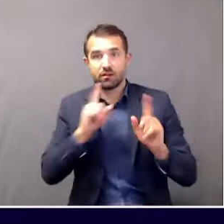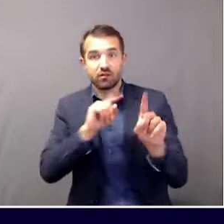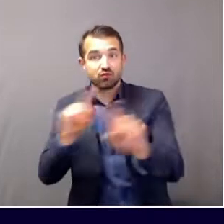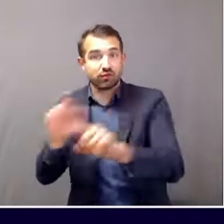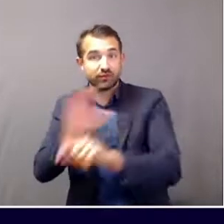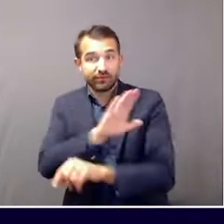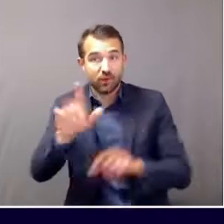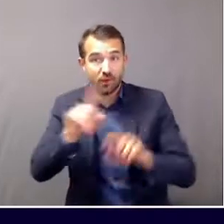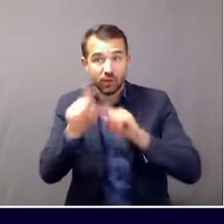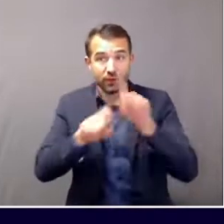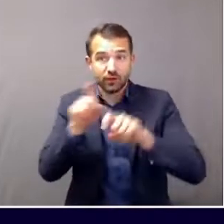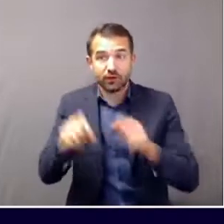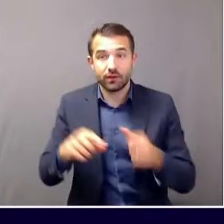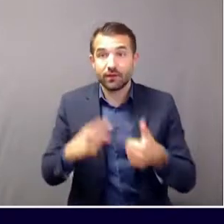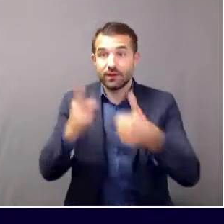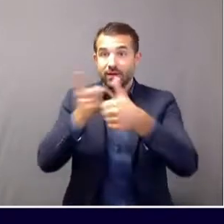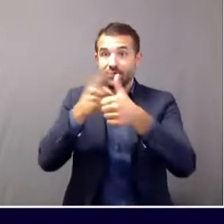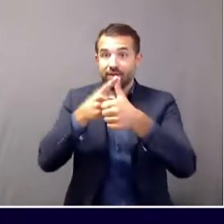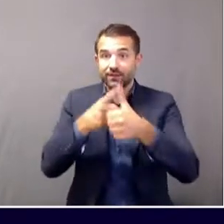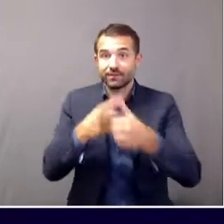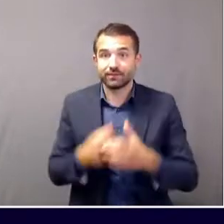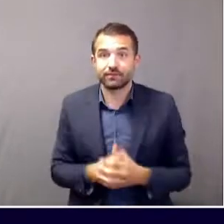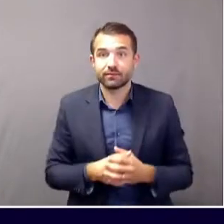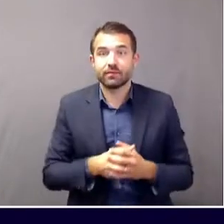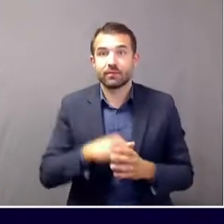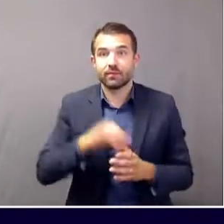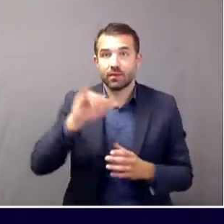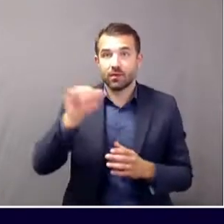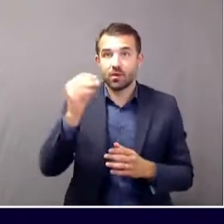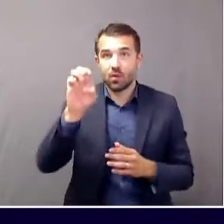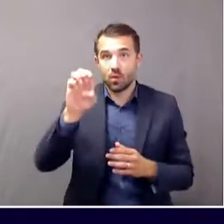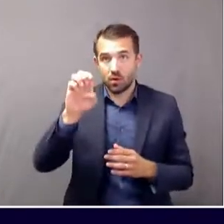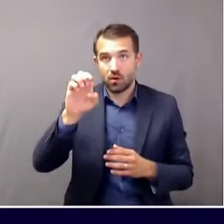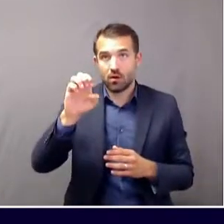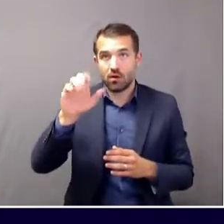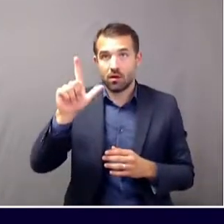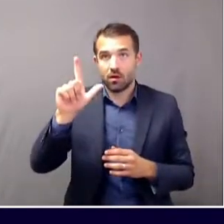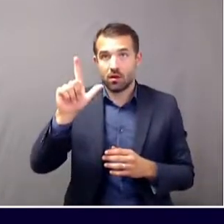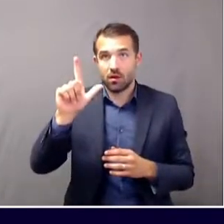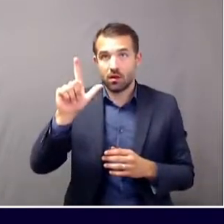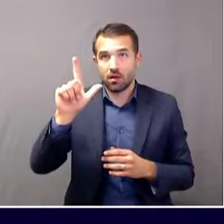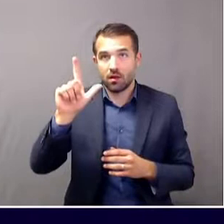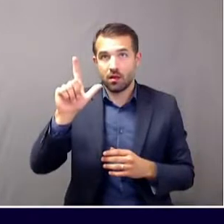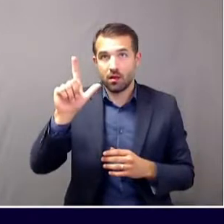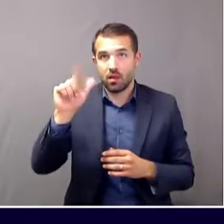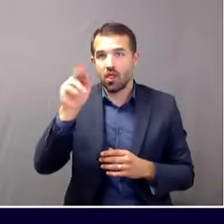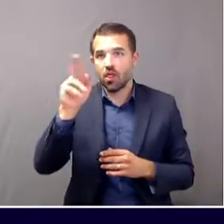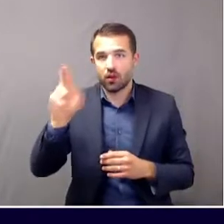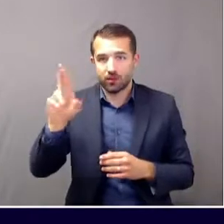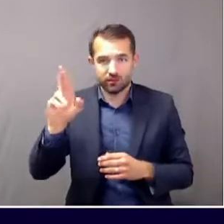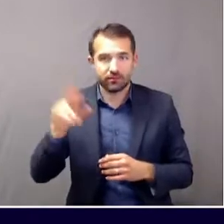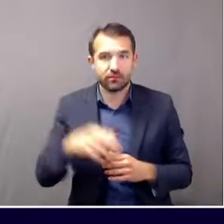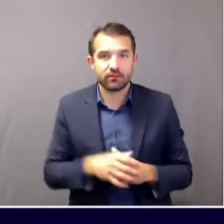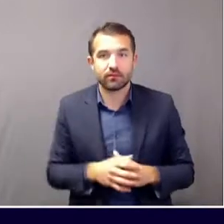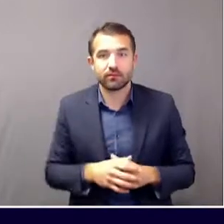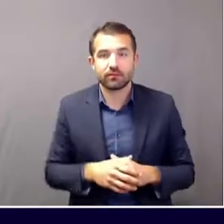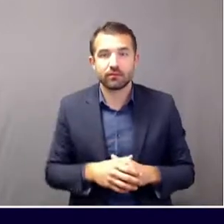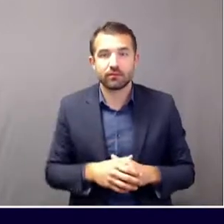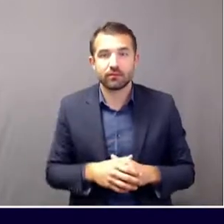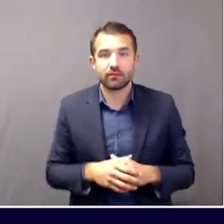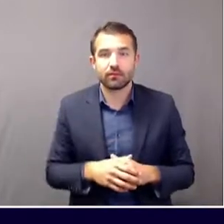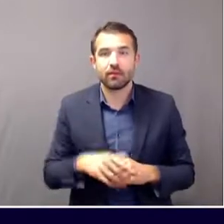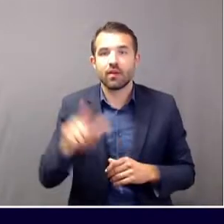to Joe Lauber